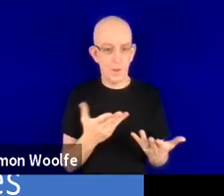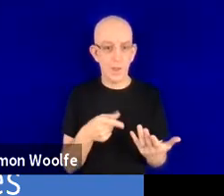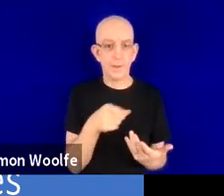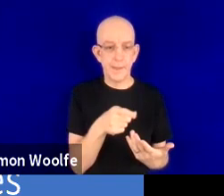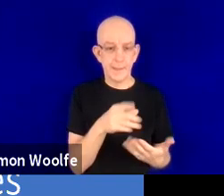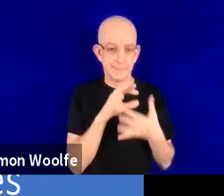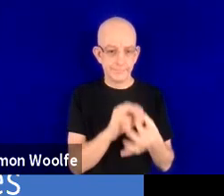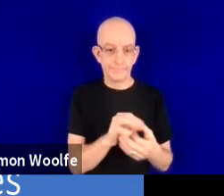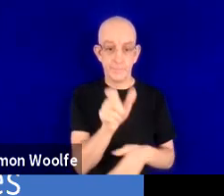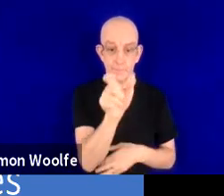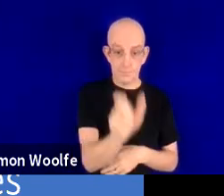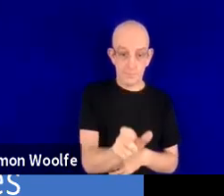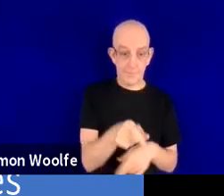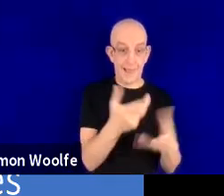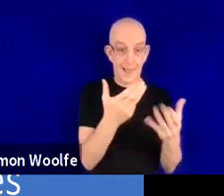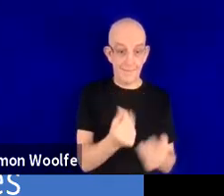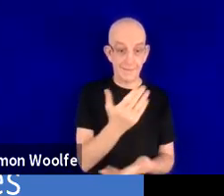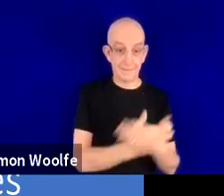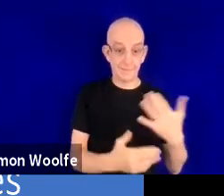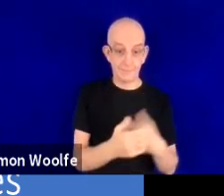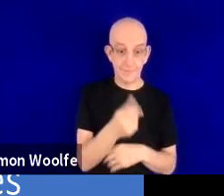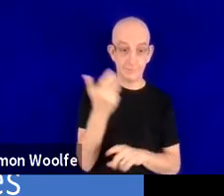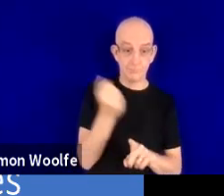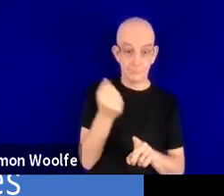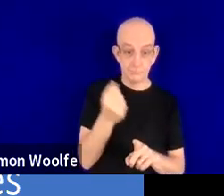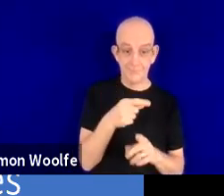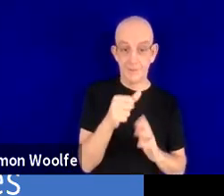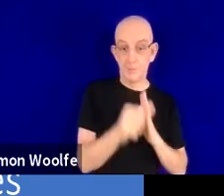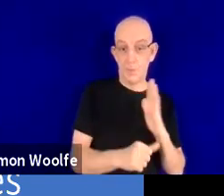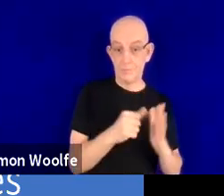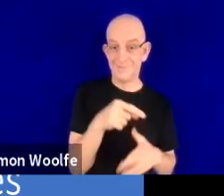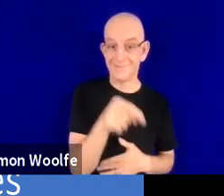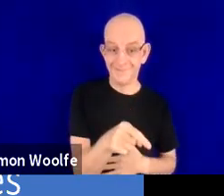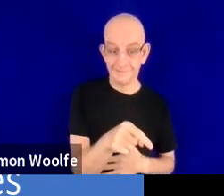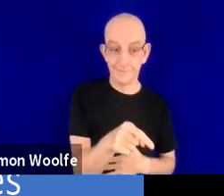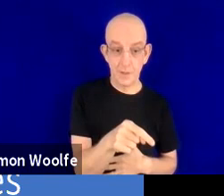Another thing is also to mention this is only cash benefits. Even some of those countries that kind of did nothing, such as Brazil and Mauritius